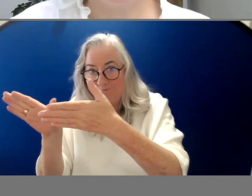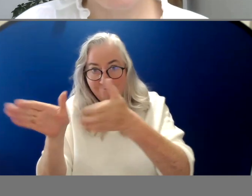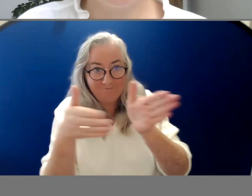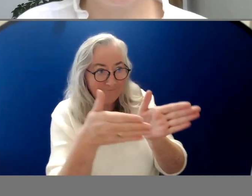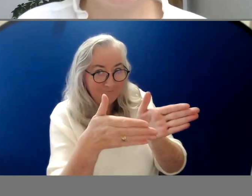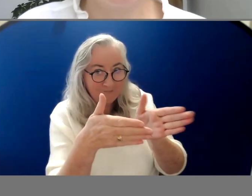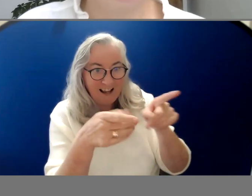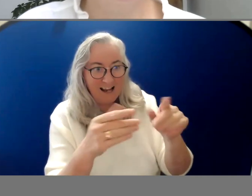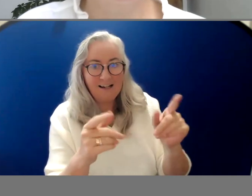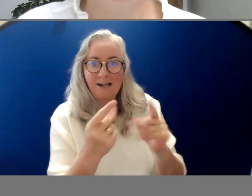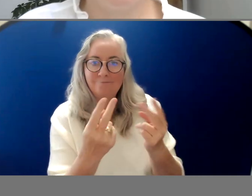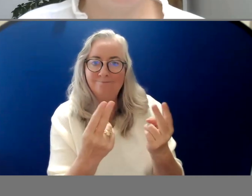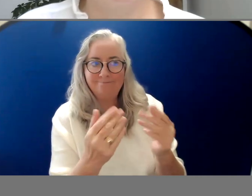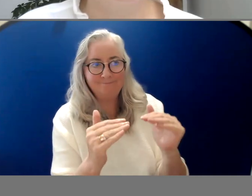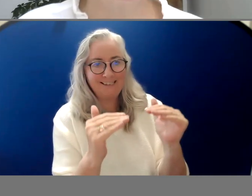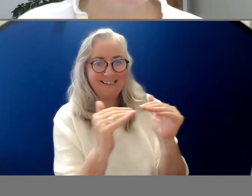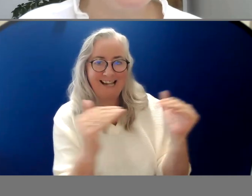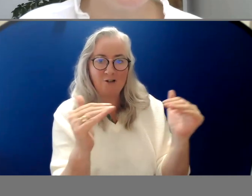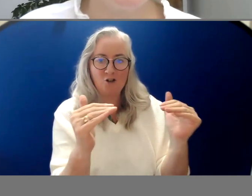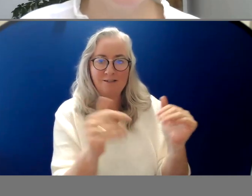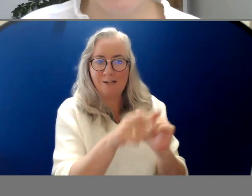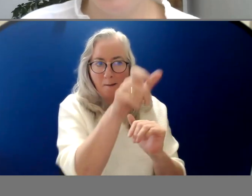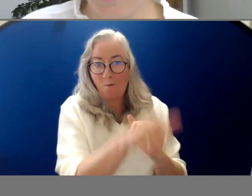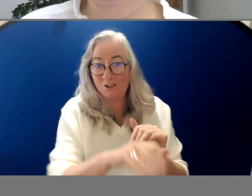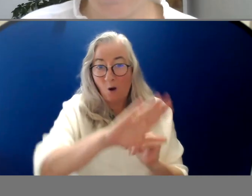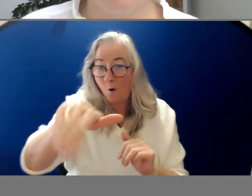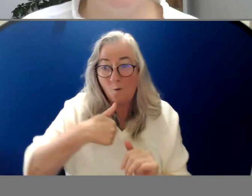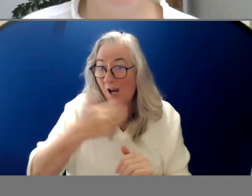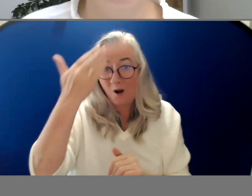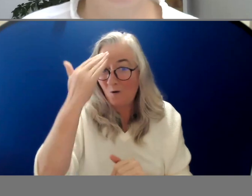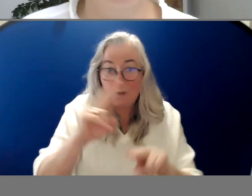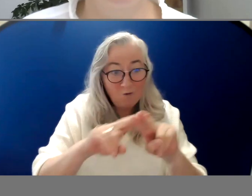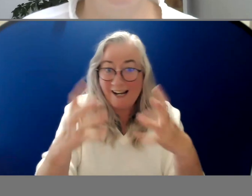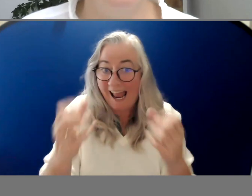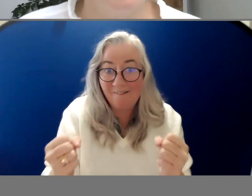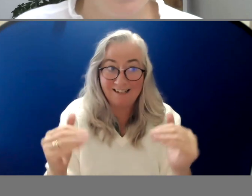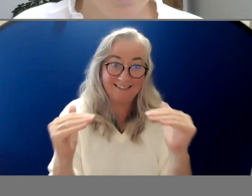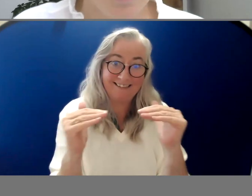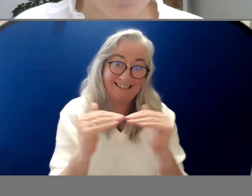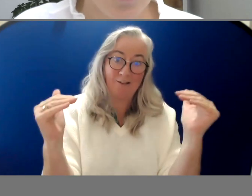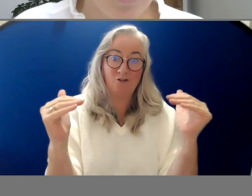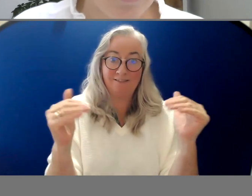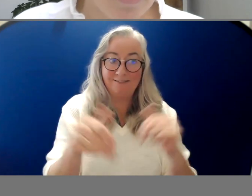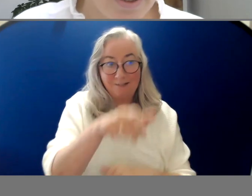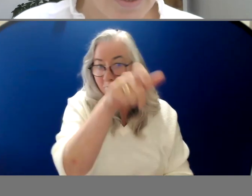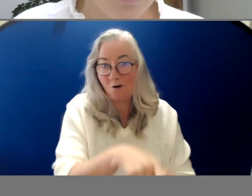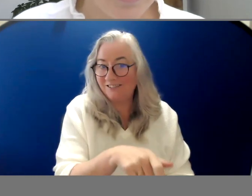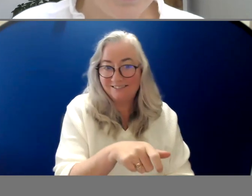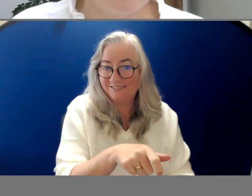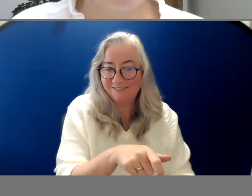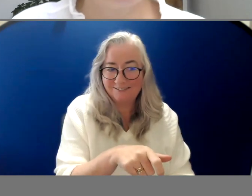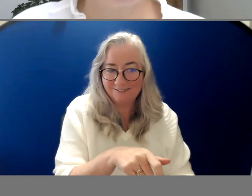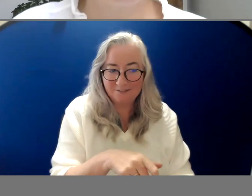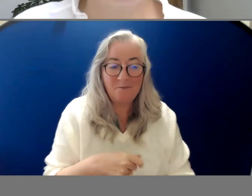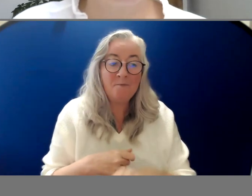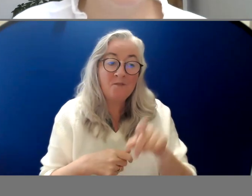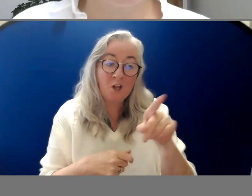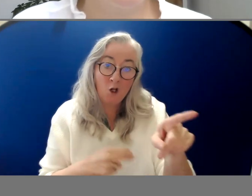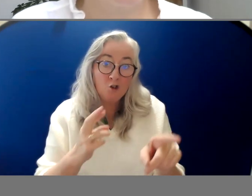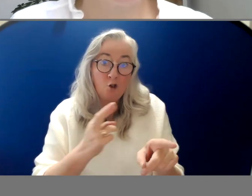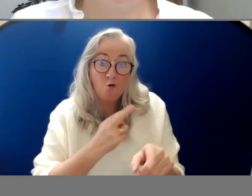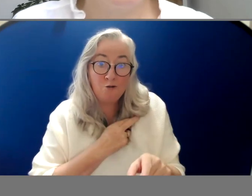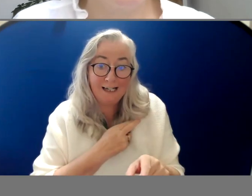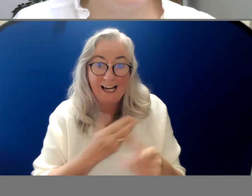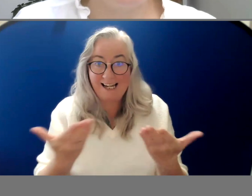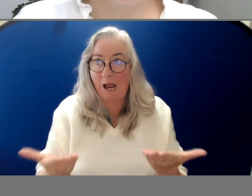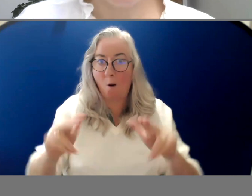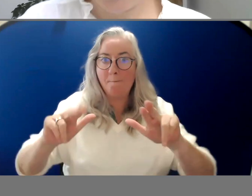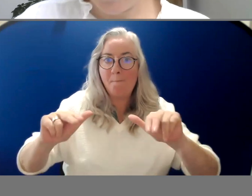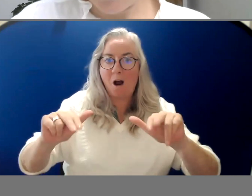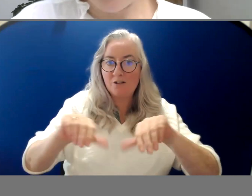a standardized person which we know doesn't exist so really within you know modern society and how